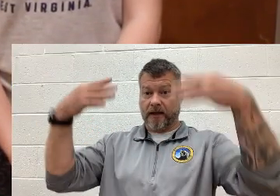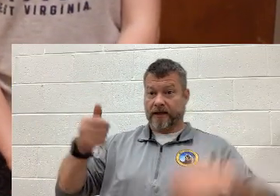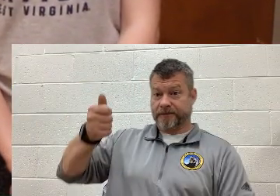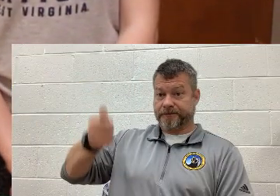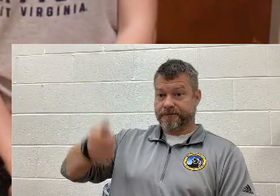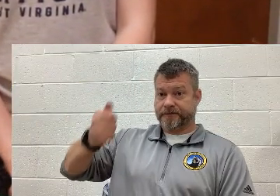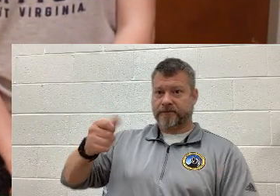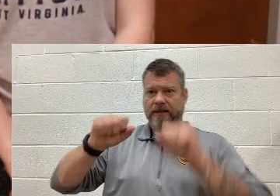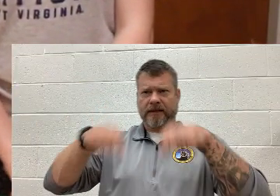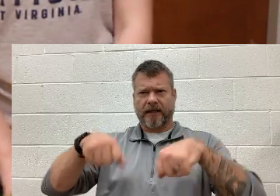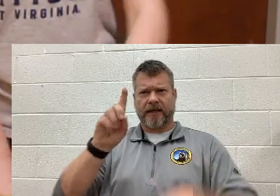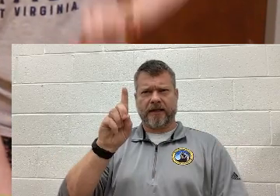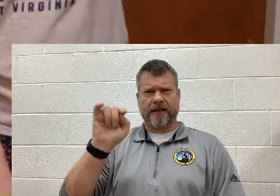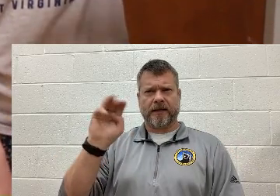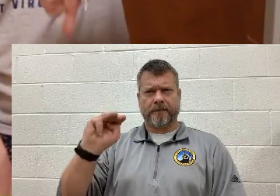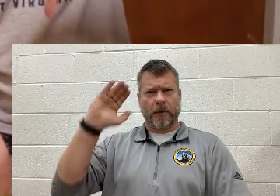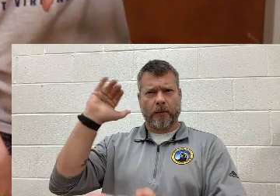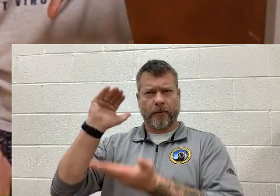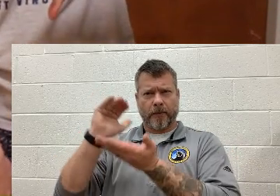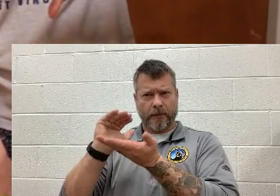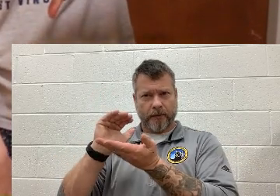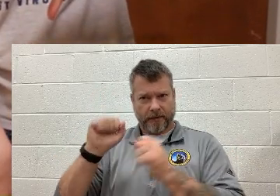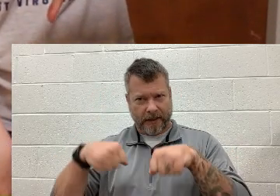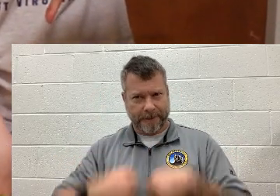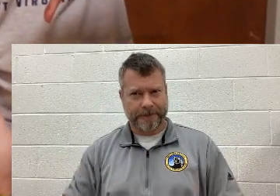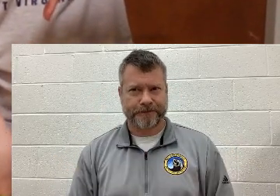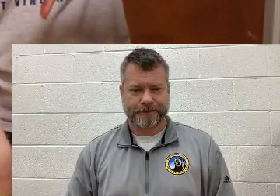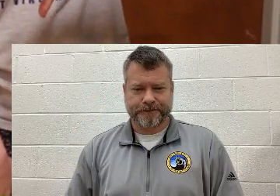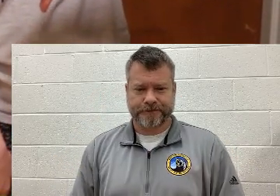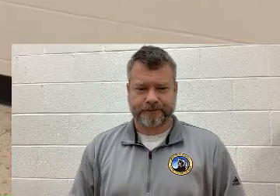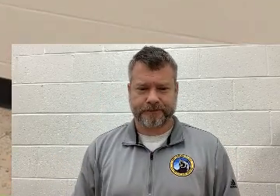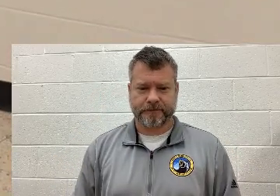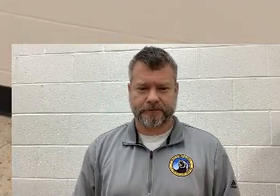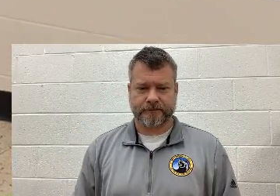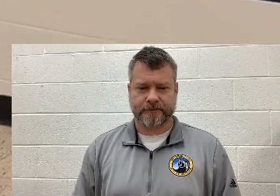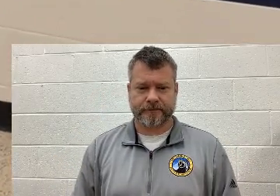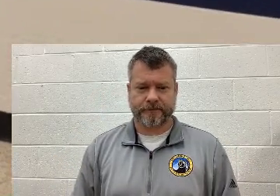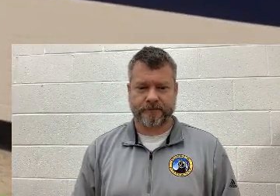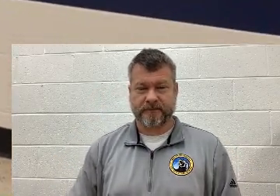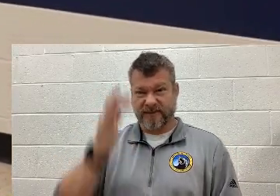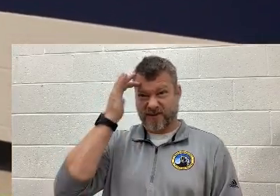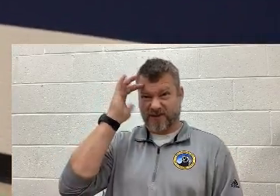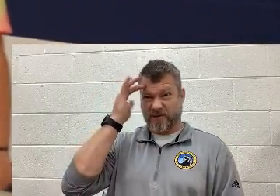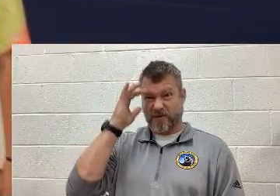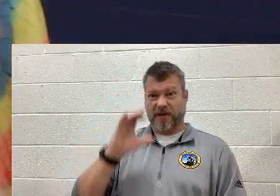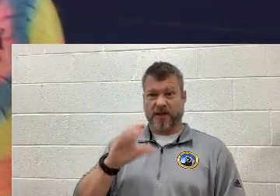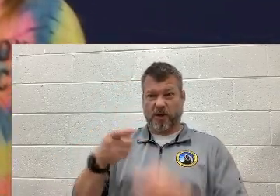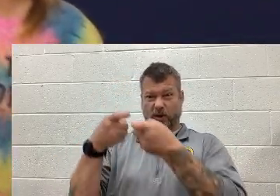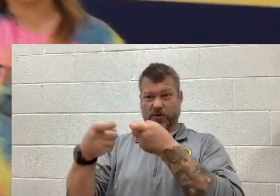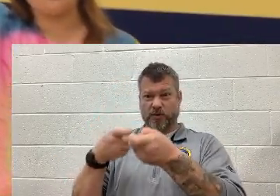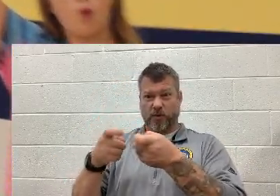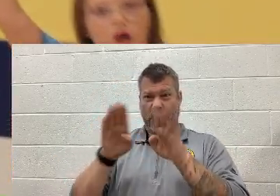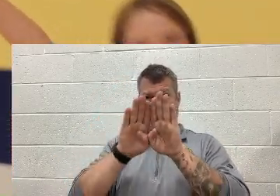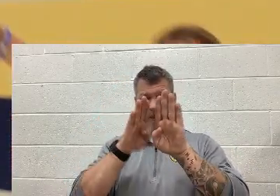No more annoying control panel. Now the ceiling is clean it doesn't have those rings from water